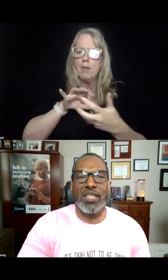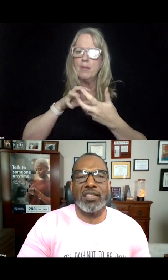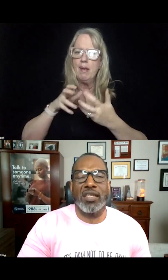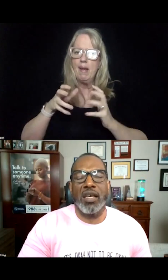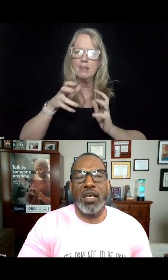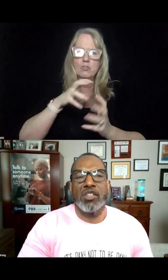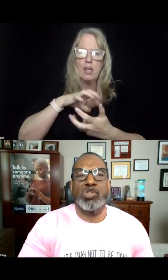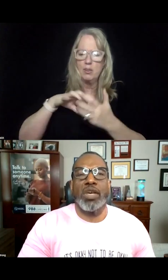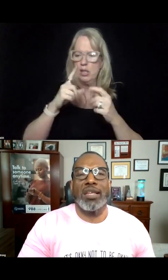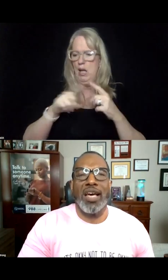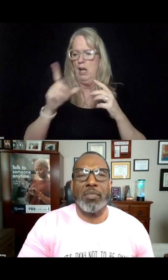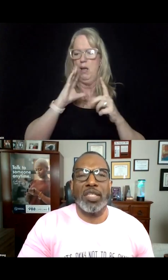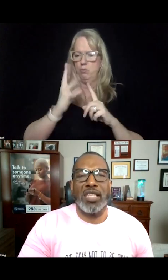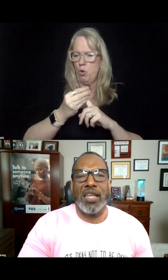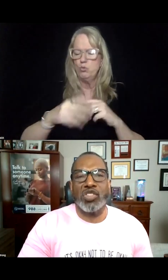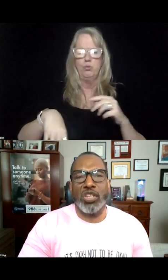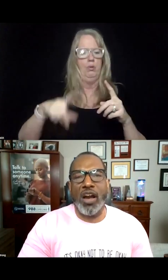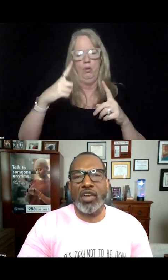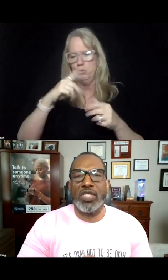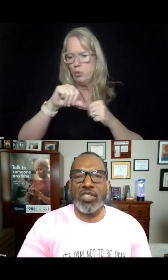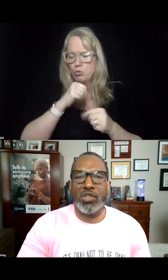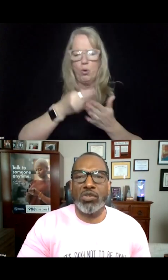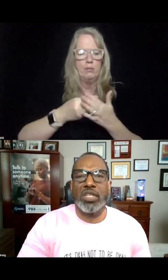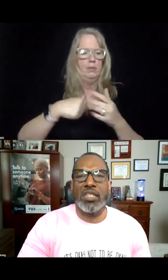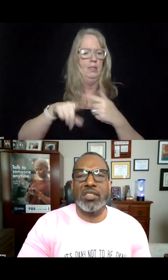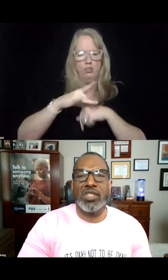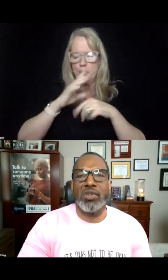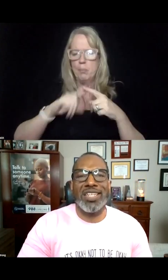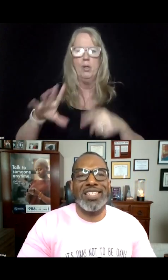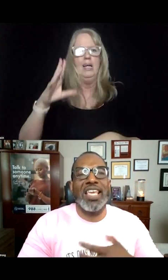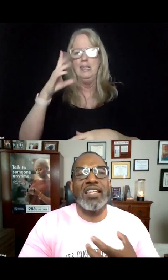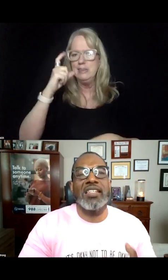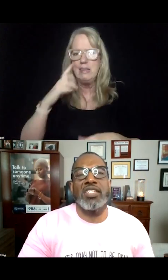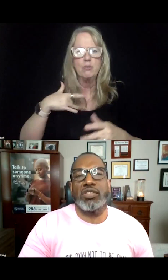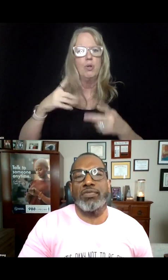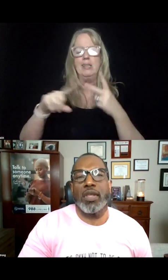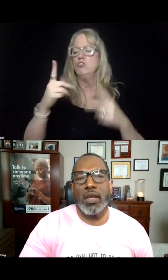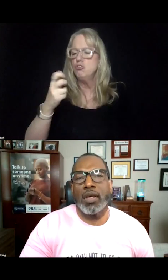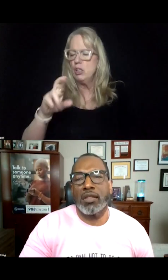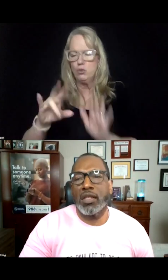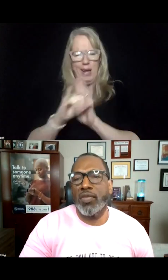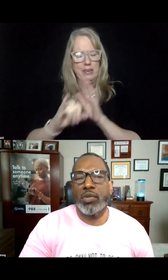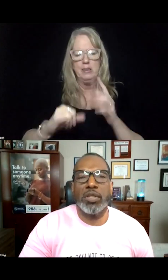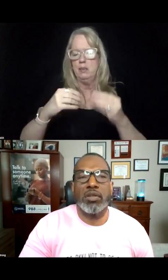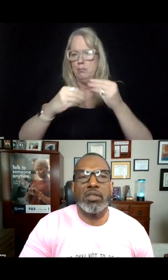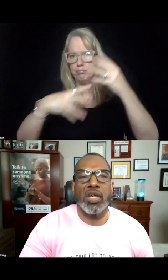EVERYTHING IN ADDITION TO LIVING WITH MENTAL HEALTH CHALLENGES.